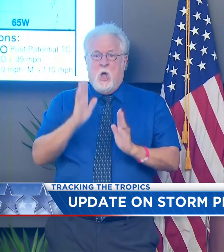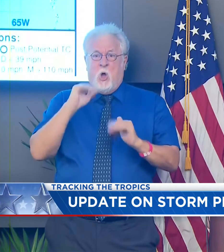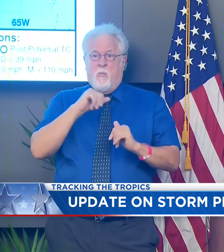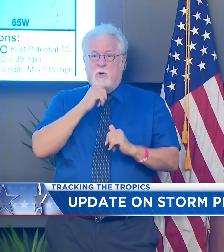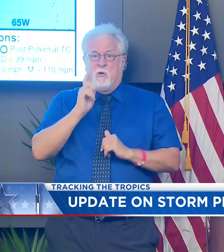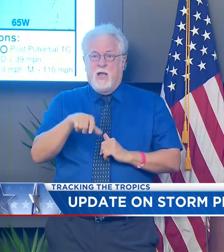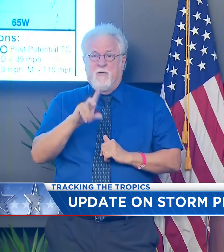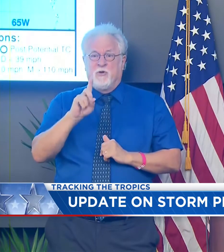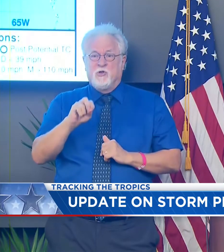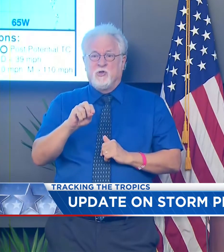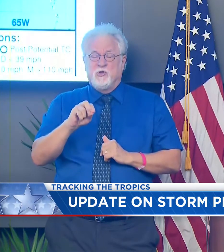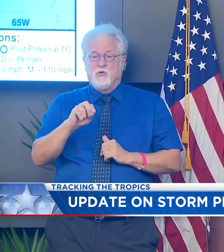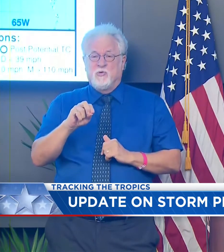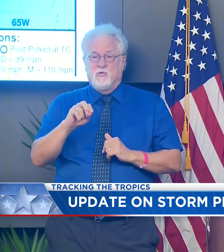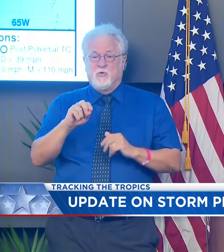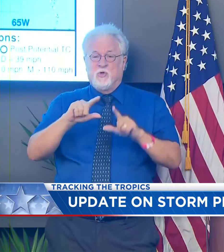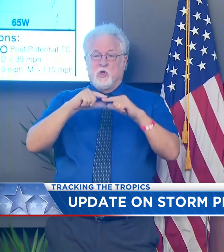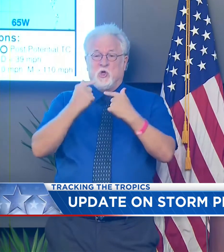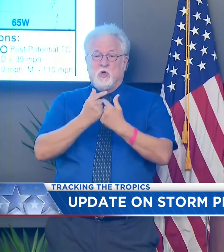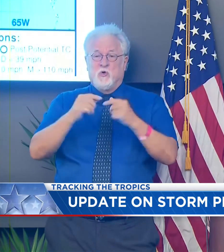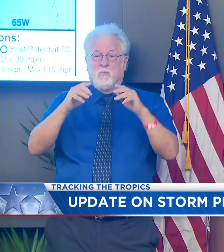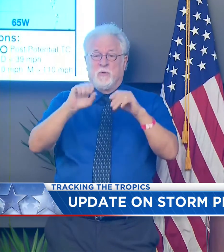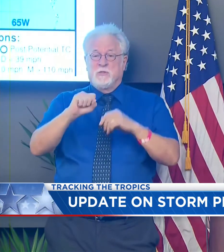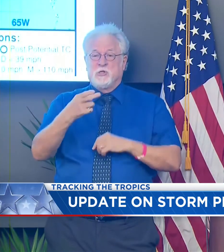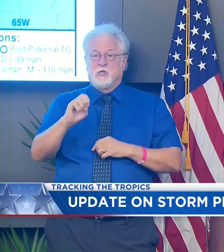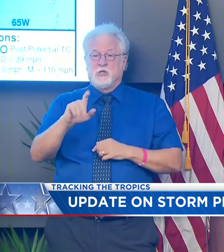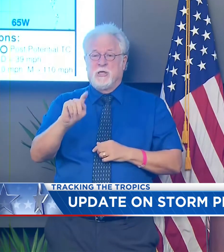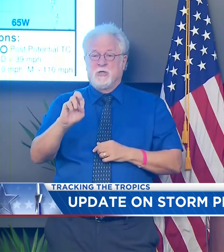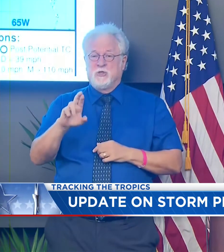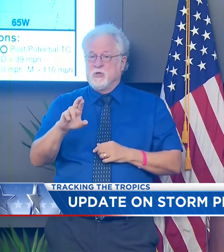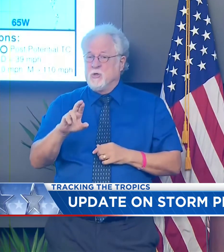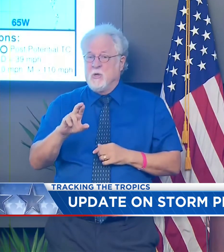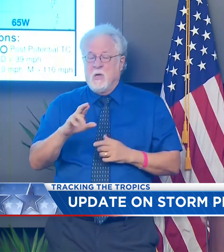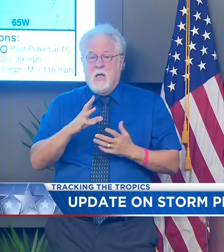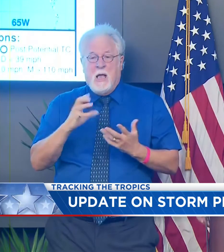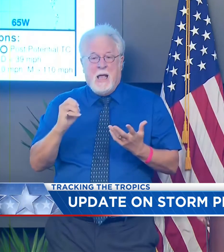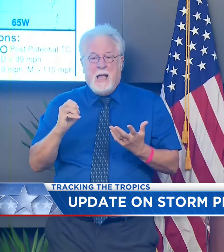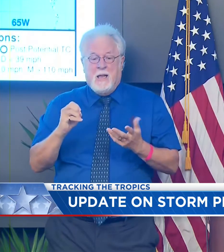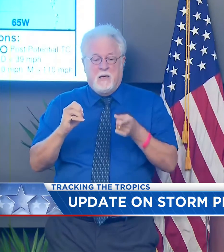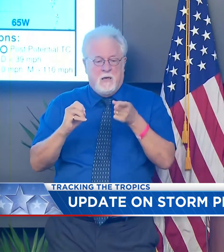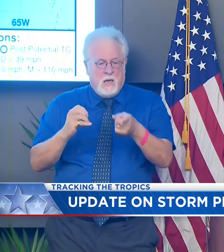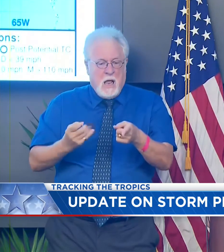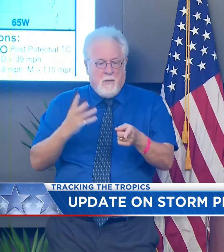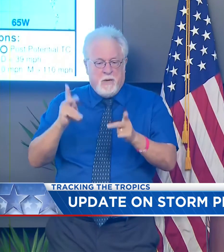AND THE OTHER THING WE HAVE TO FIGURE OUT IS AT THE END OF THIS